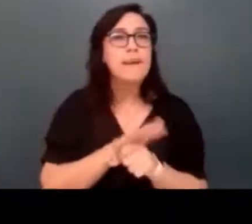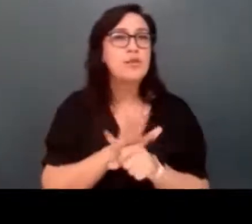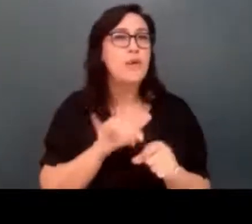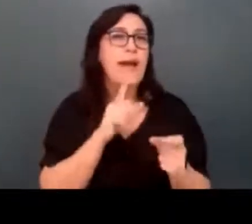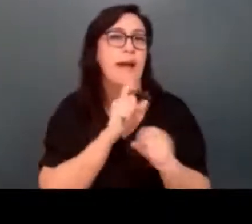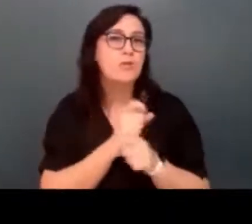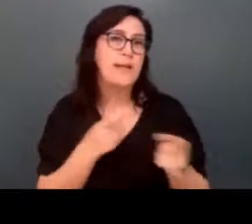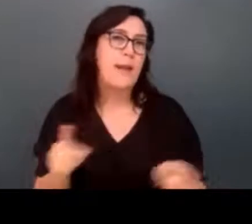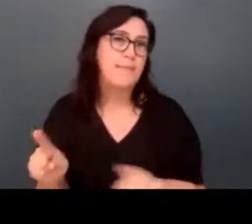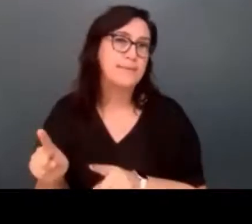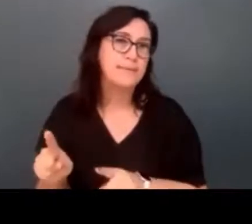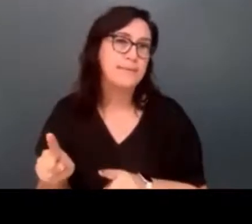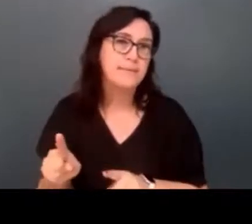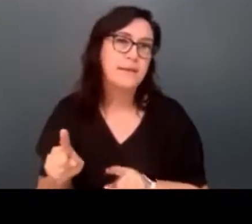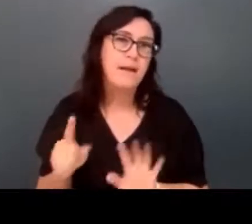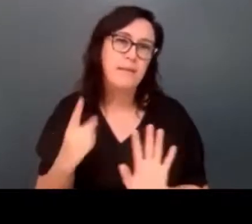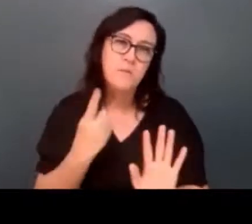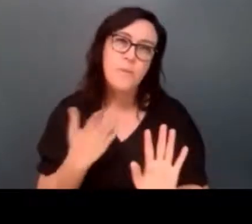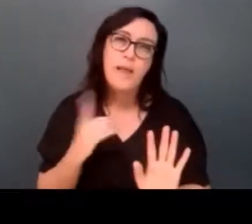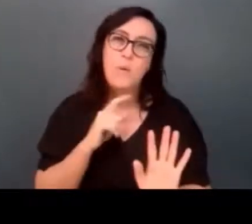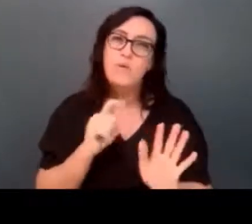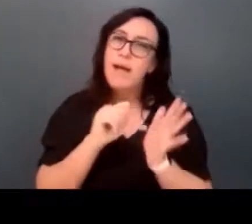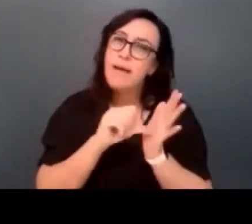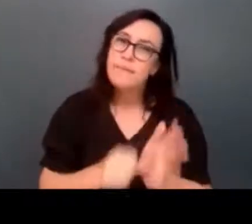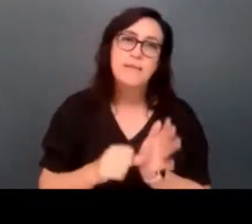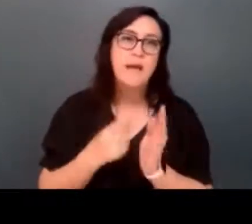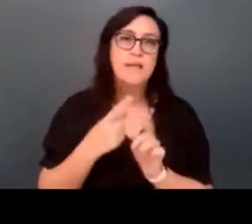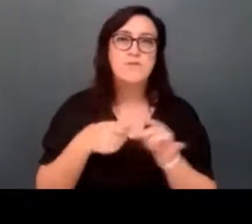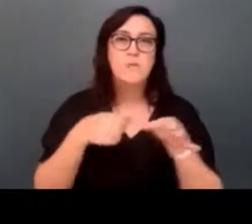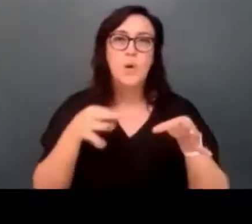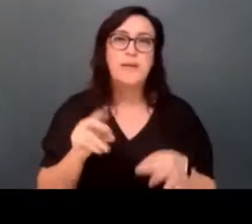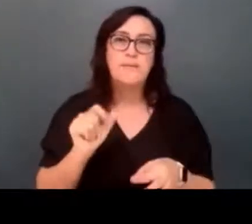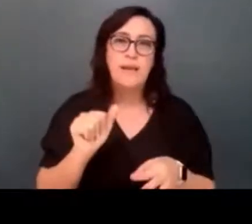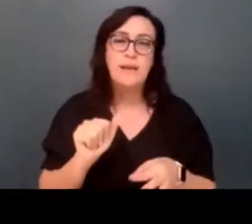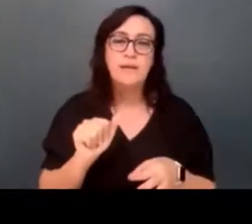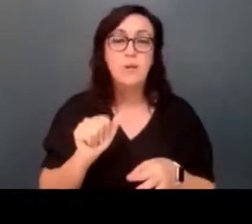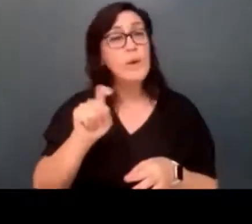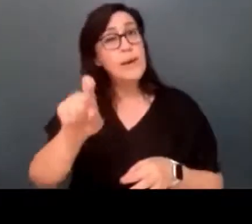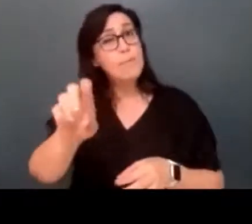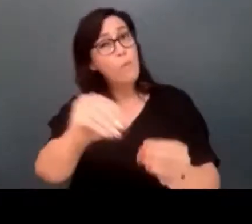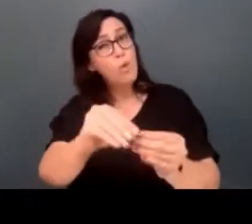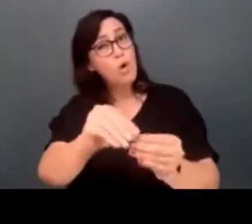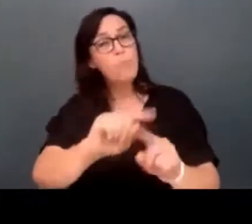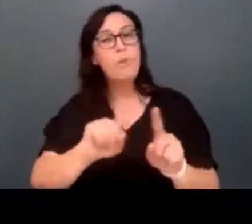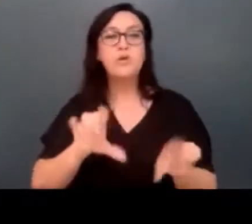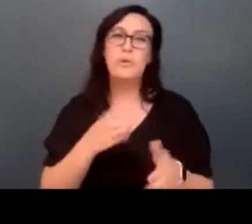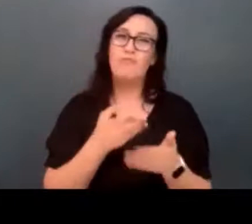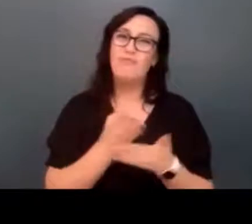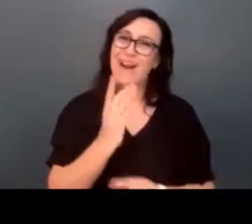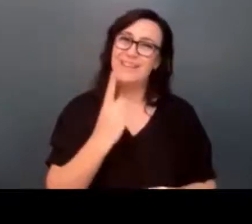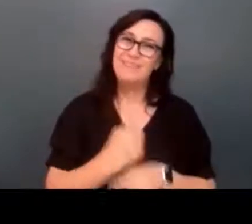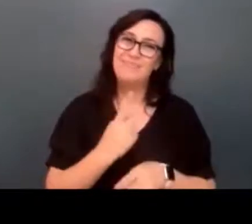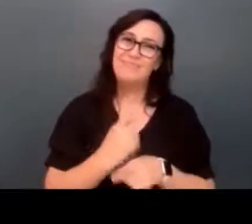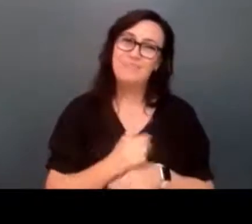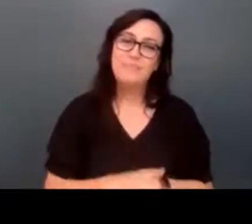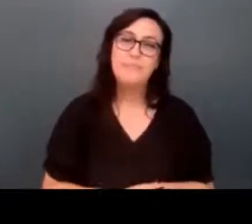really just wanted to emphasize that we need to do it more and we need to do it right. Greatly appreciate